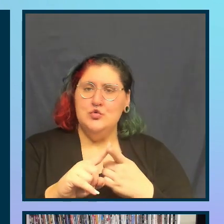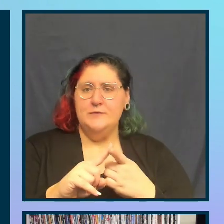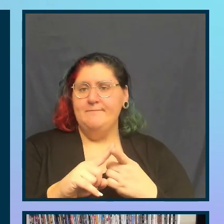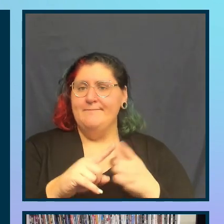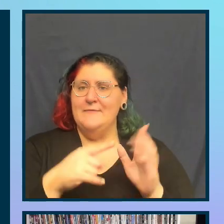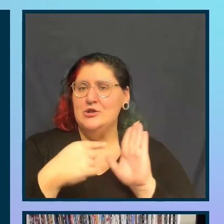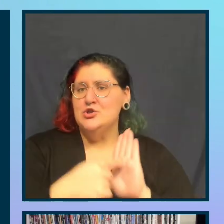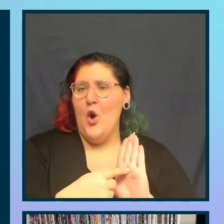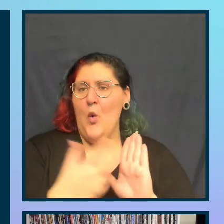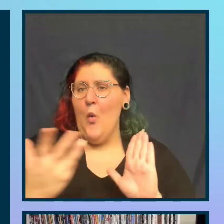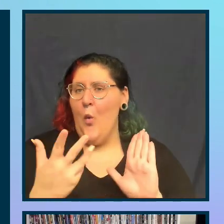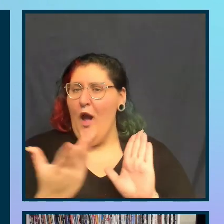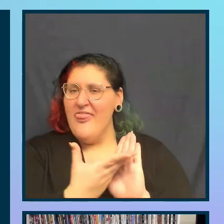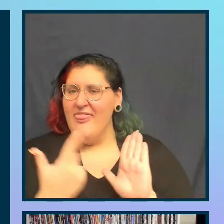So how do you add a role in React Native?